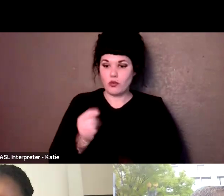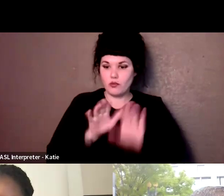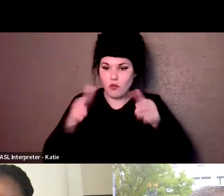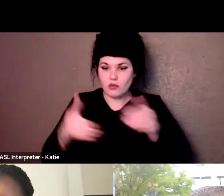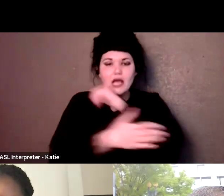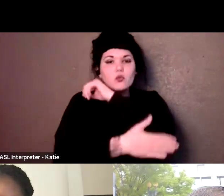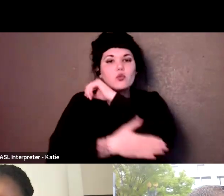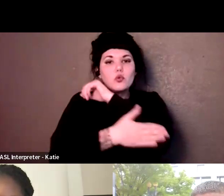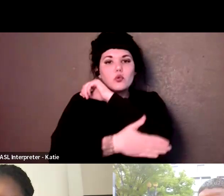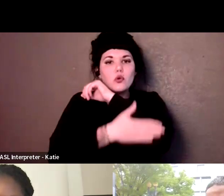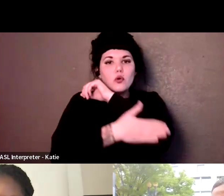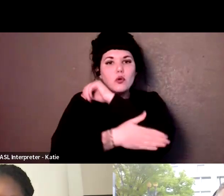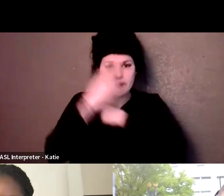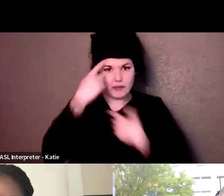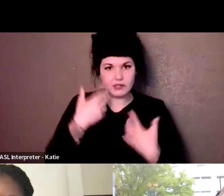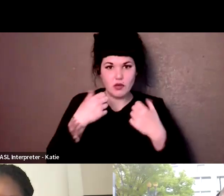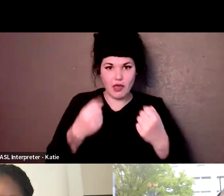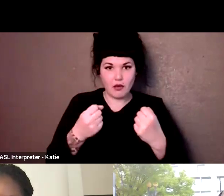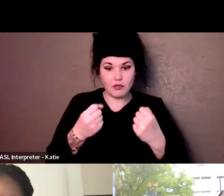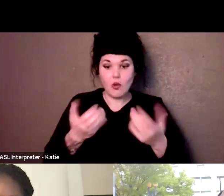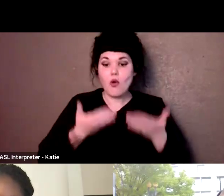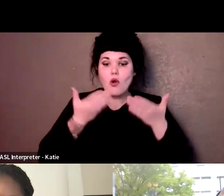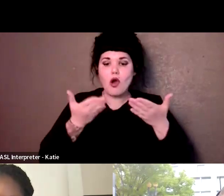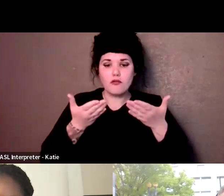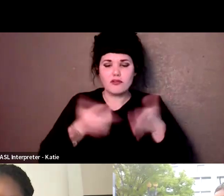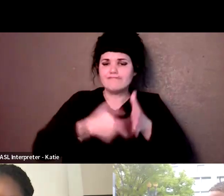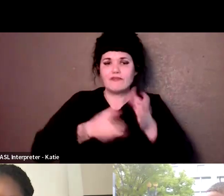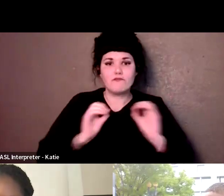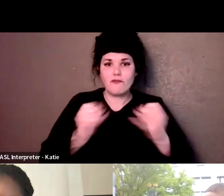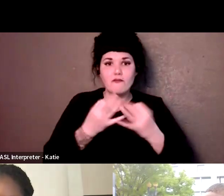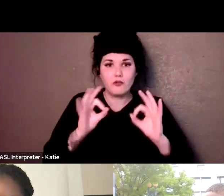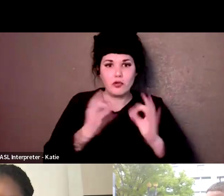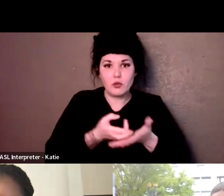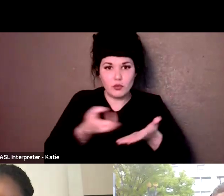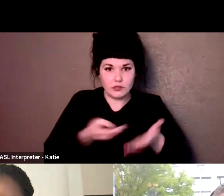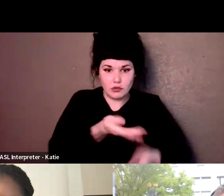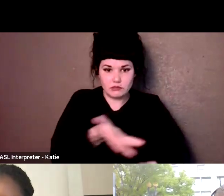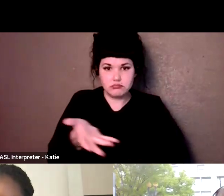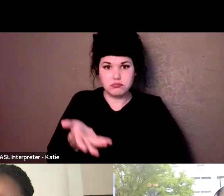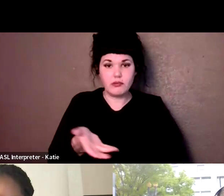free resources, information, and interesting about this, intersectionality, recognizing of course that